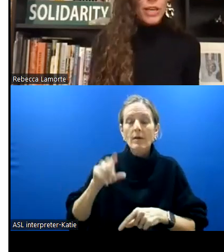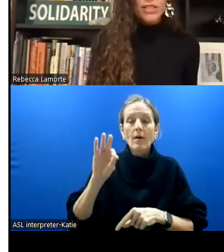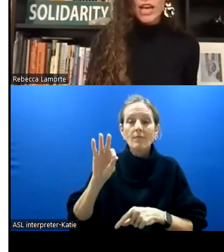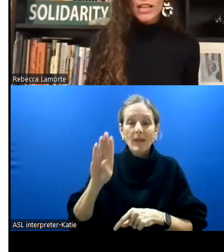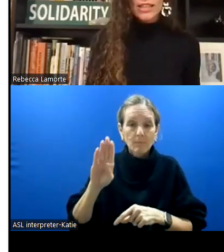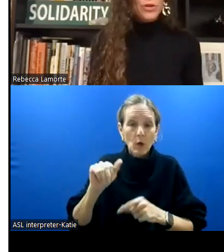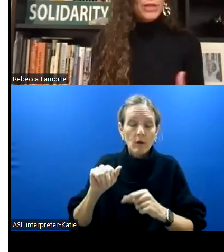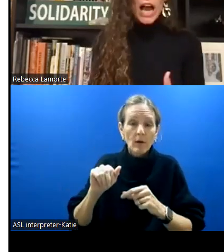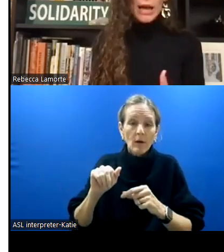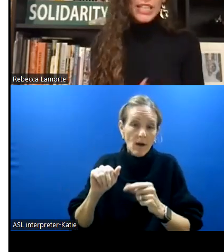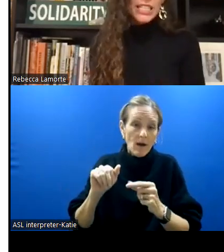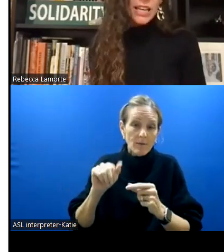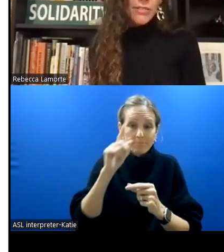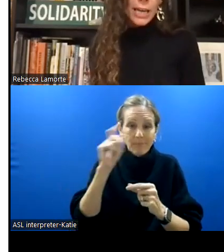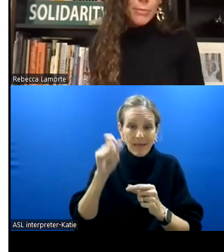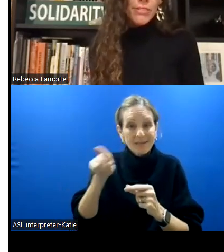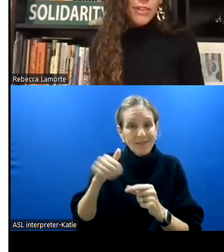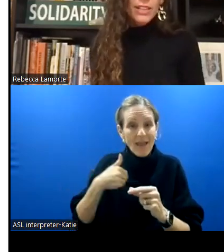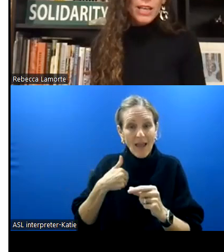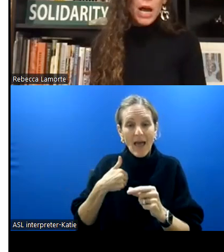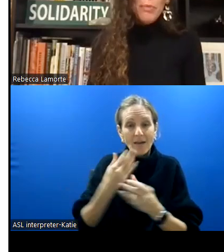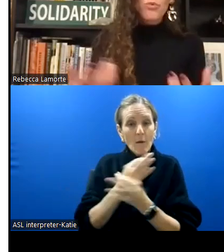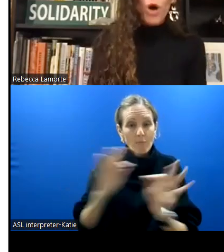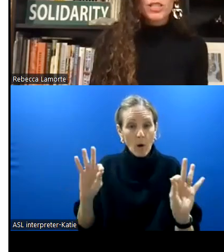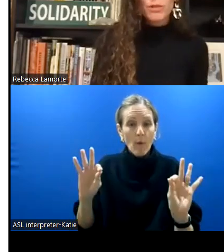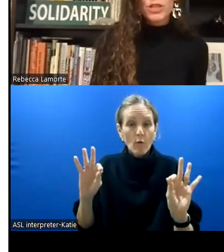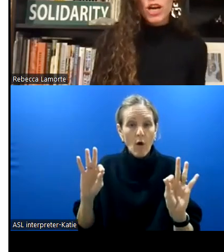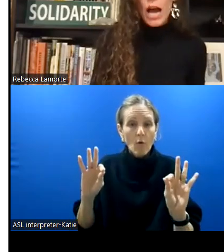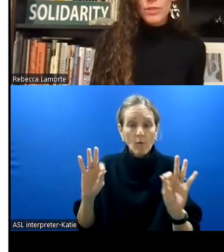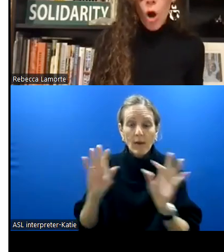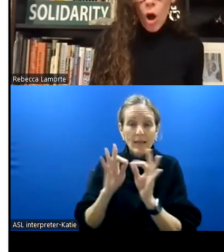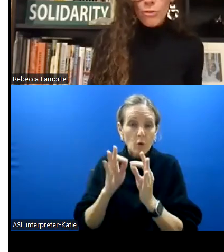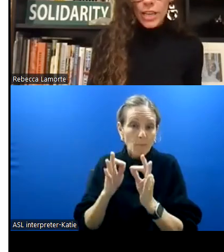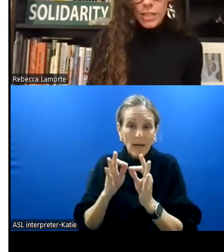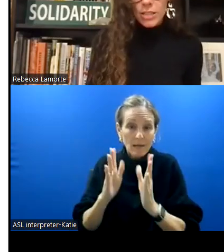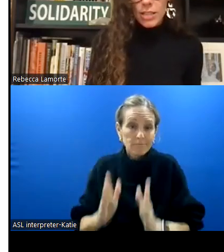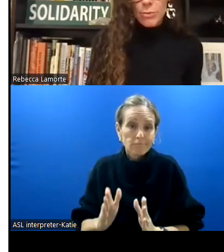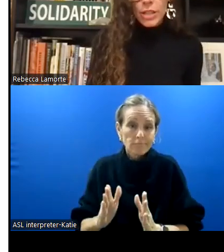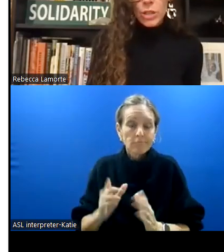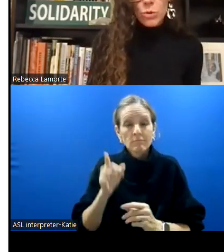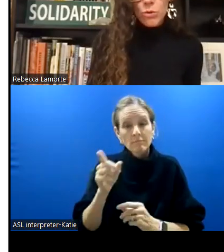because there would be times I didn't have the campaign funds, but I wanted to be sure I was offering this accessibility tool